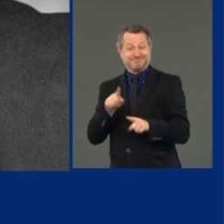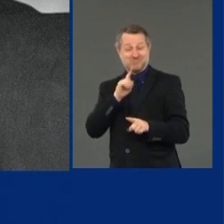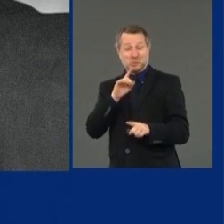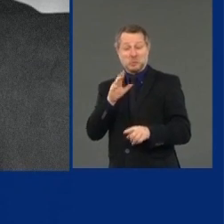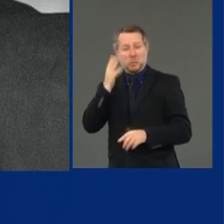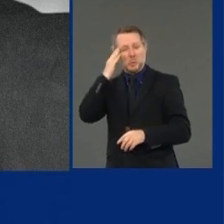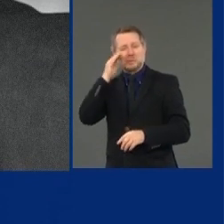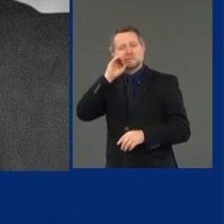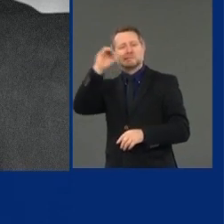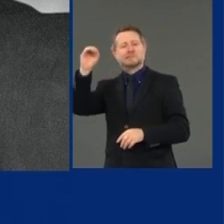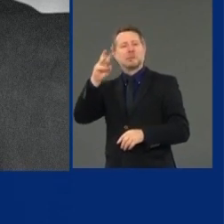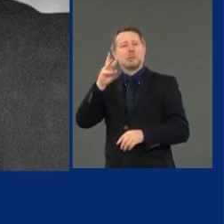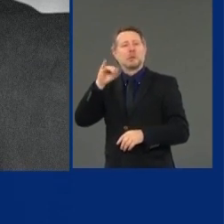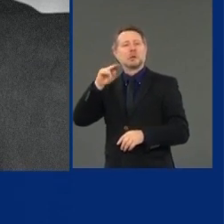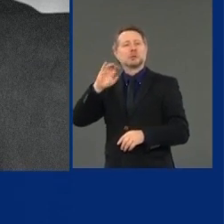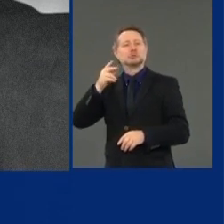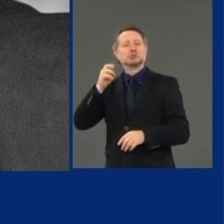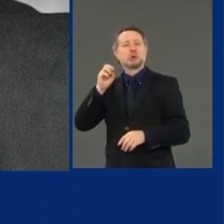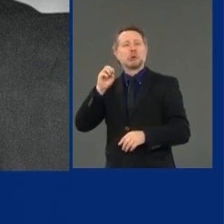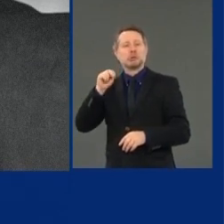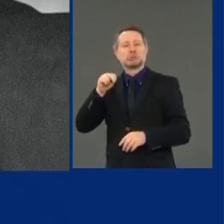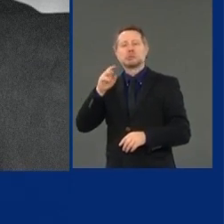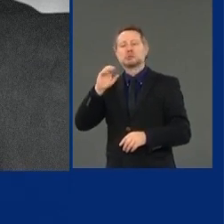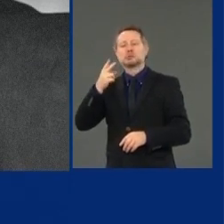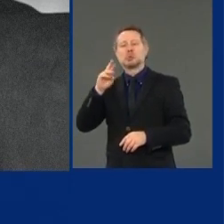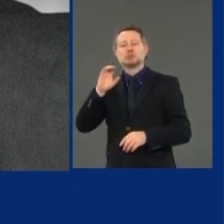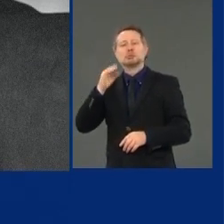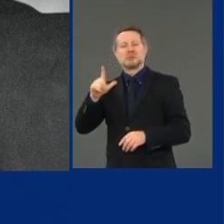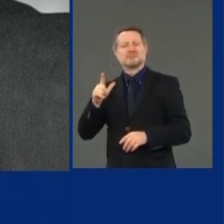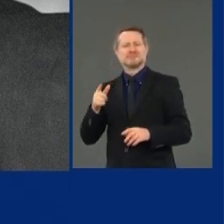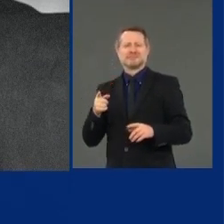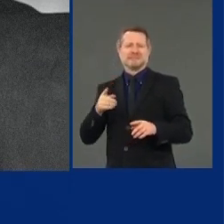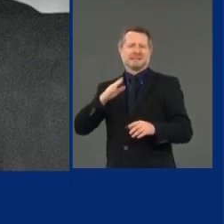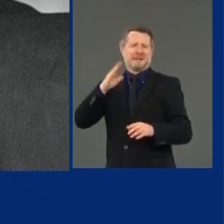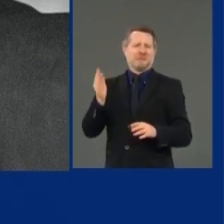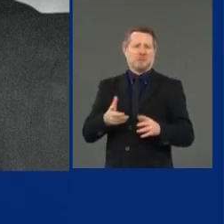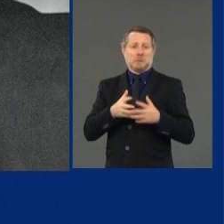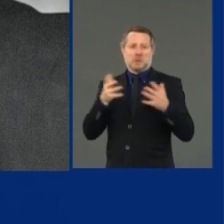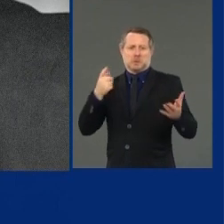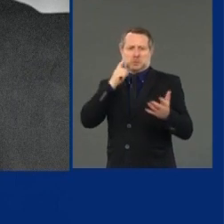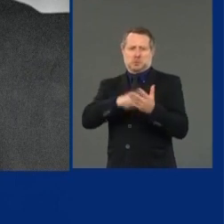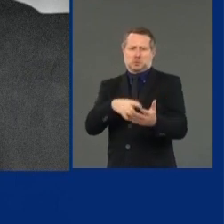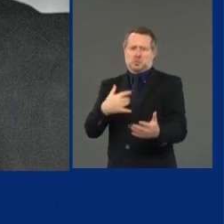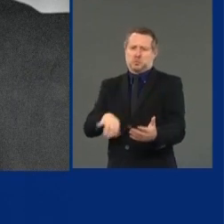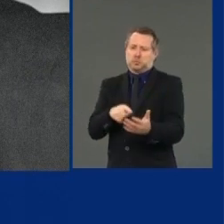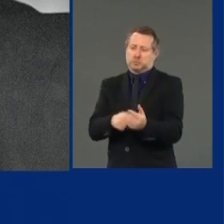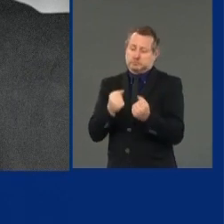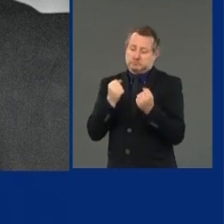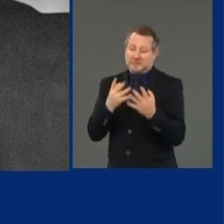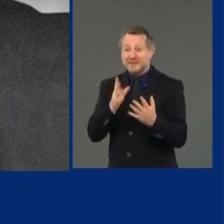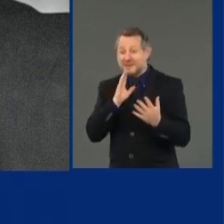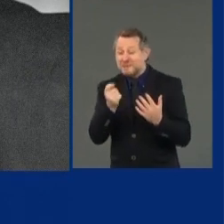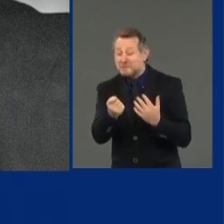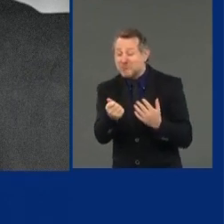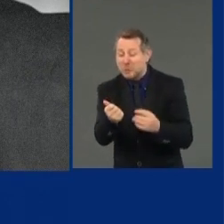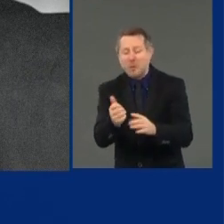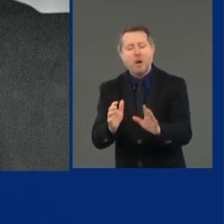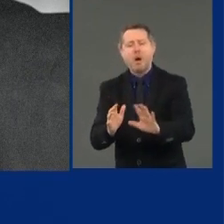WE'VE GONE THROUGH AND HOW PEOPLE REACTED, WINSTON